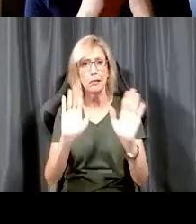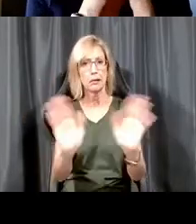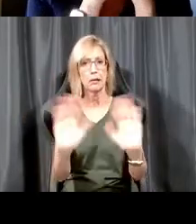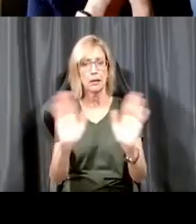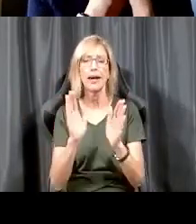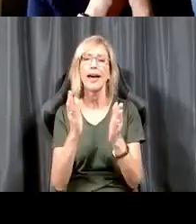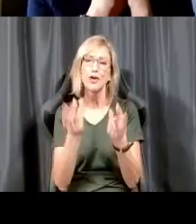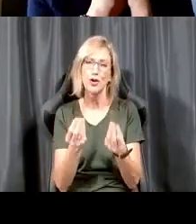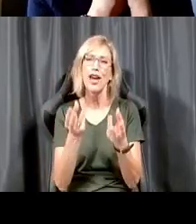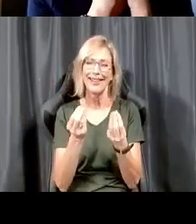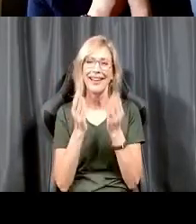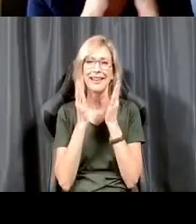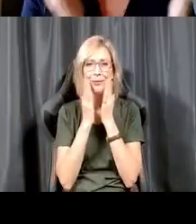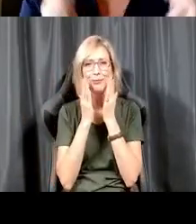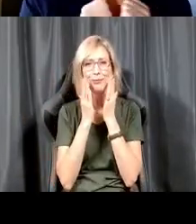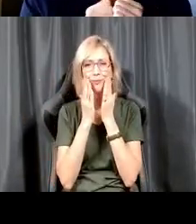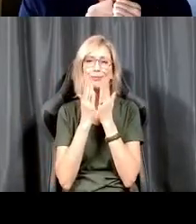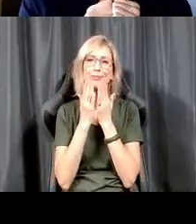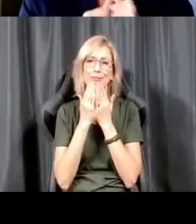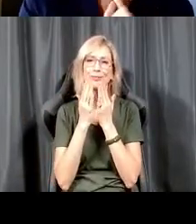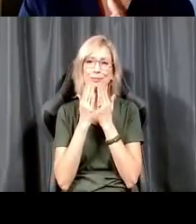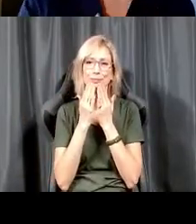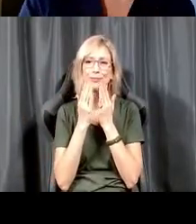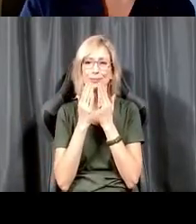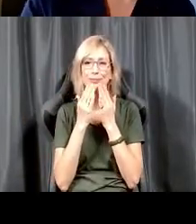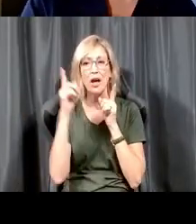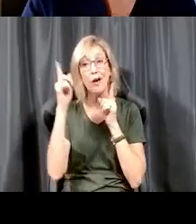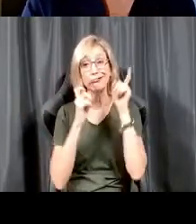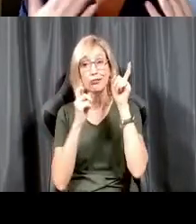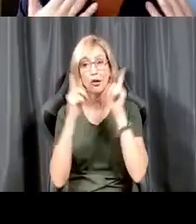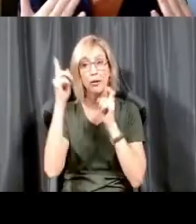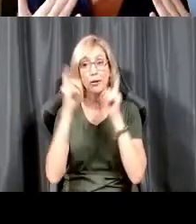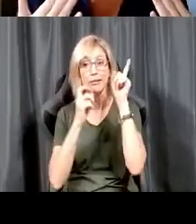And their face.Er making funny faces at each other or in the mirror.